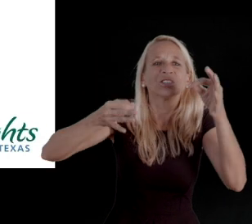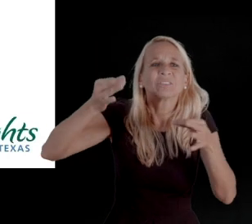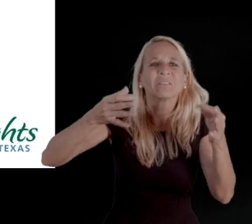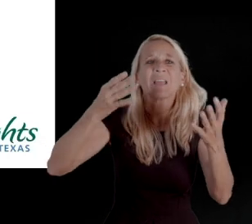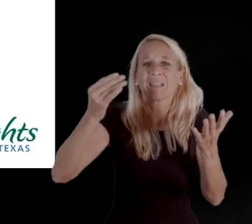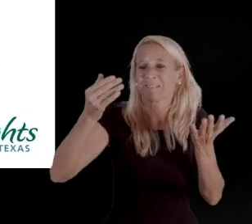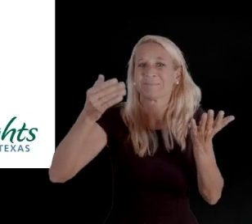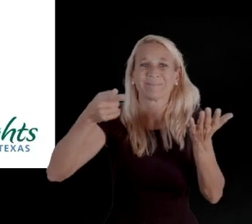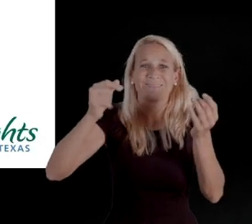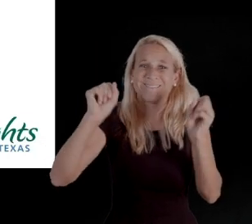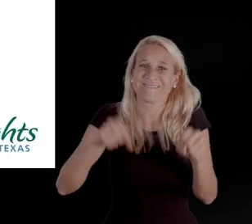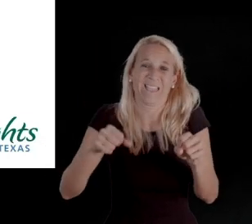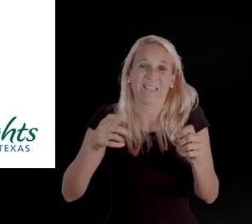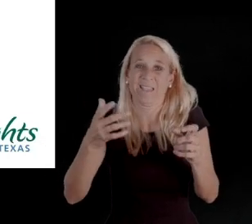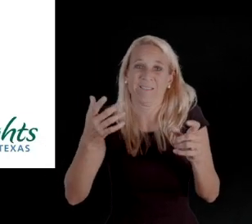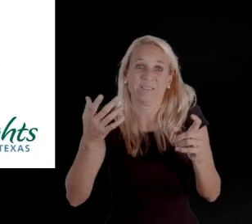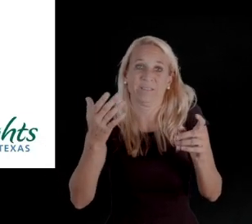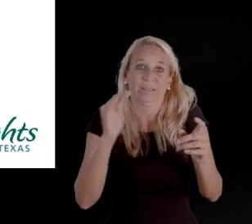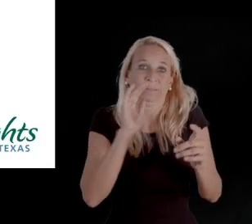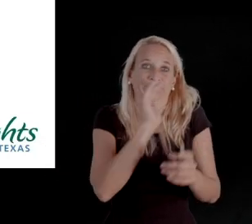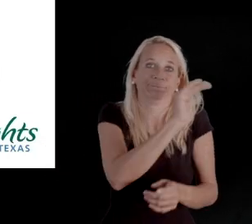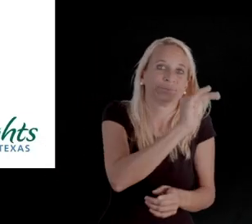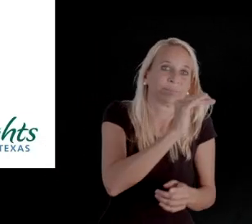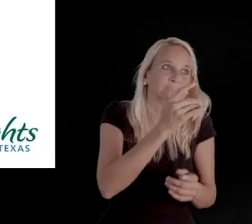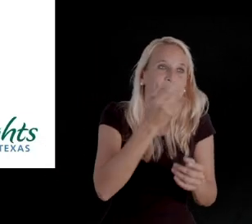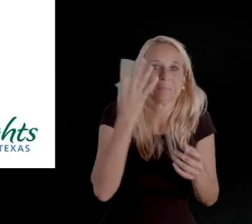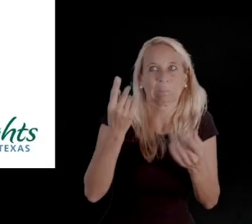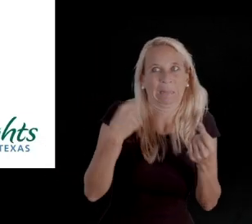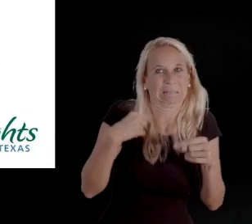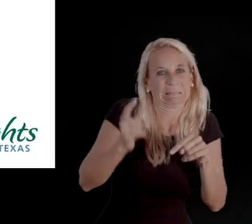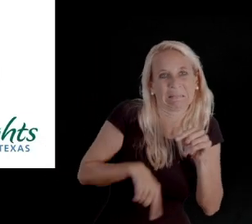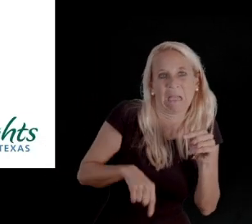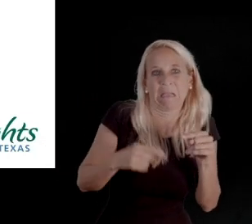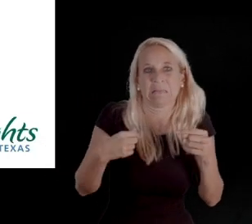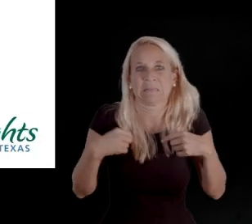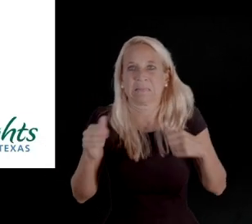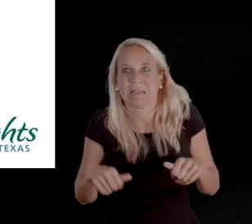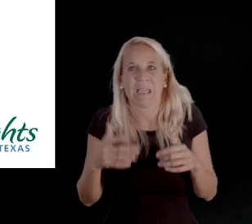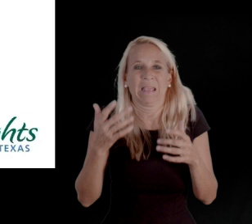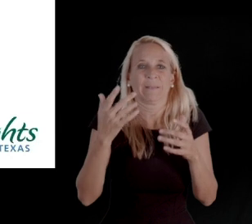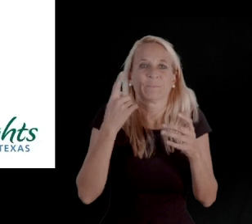yes, that beneficiary can actually do what they're claiming they can't do, request an in-person hearing.